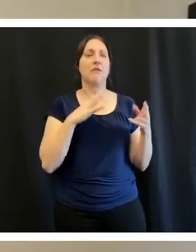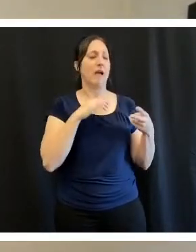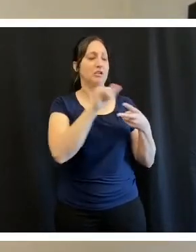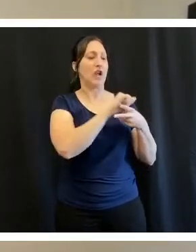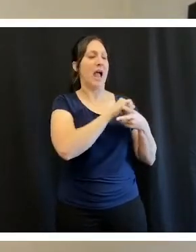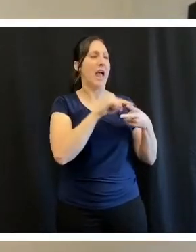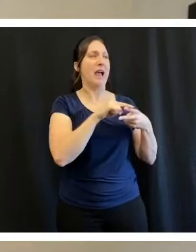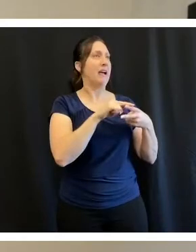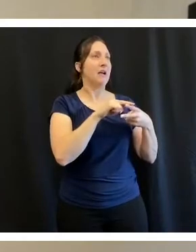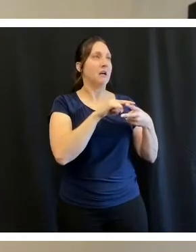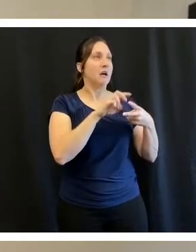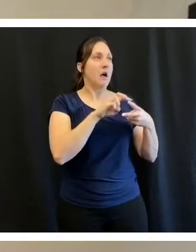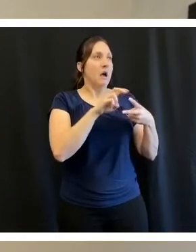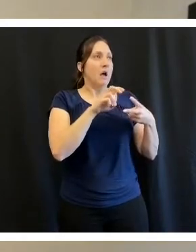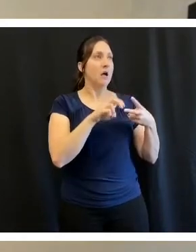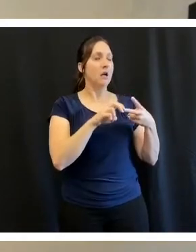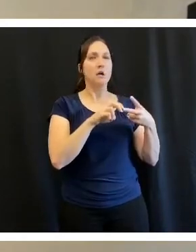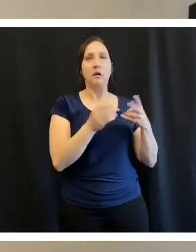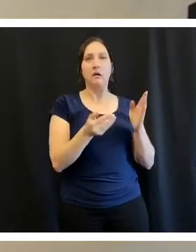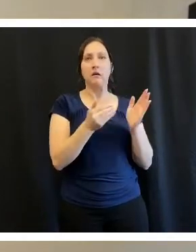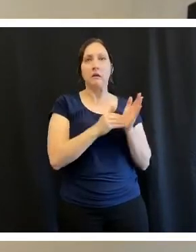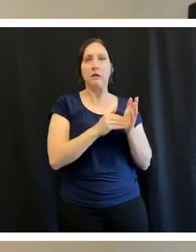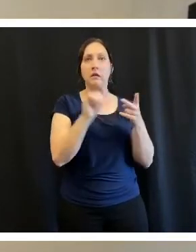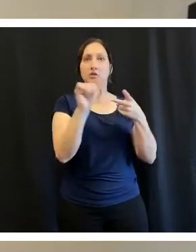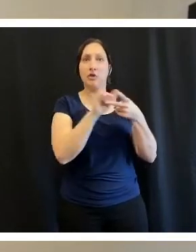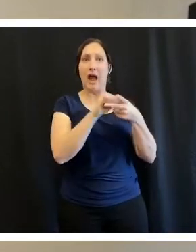now even in the same month, learning a new tool.